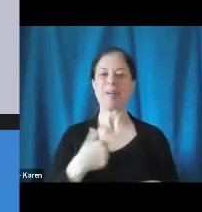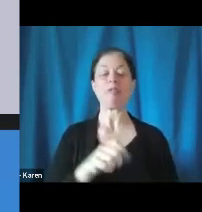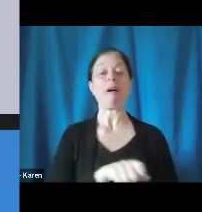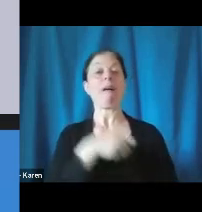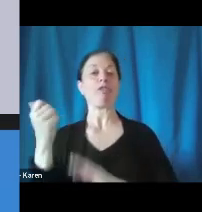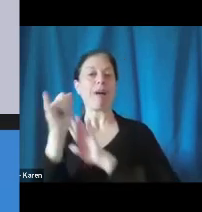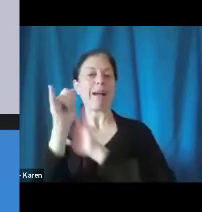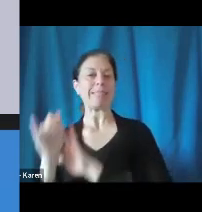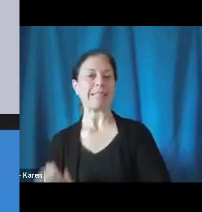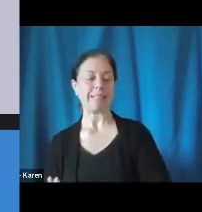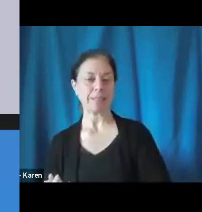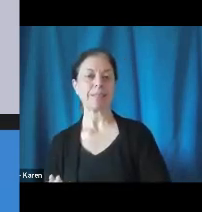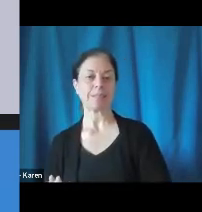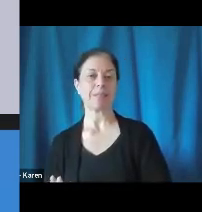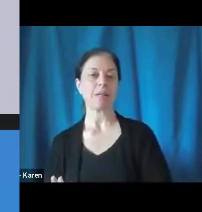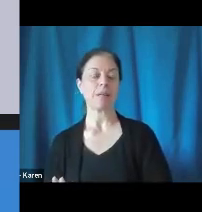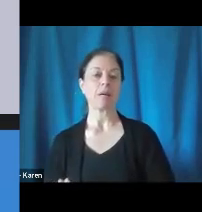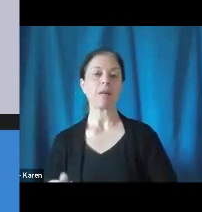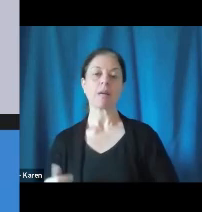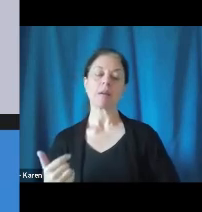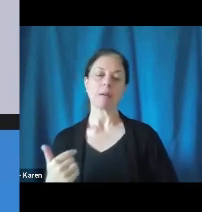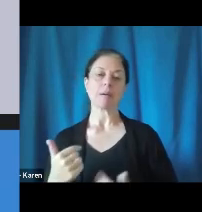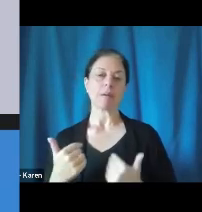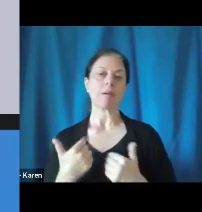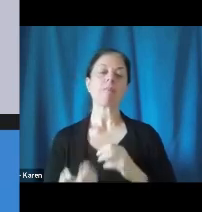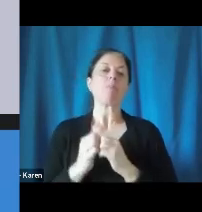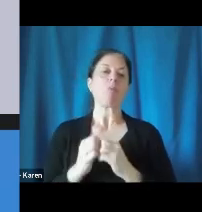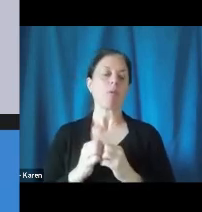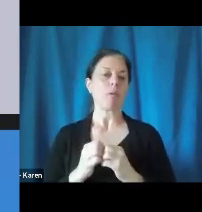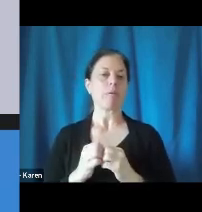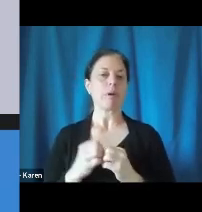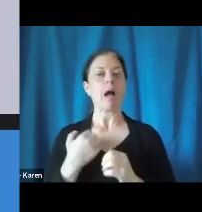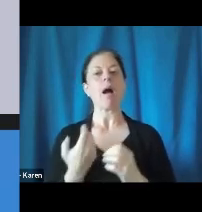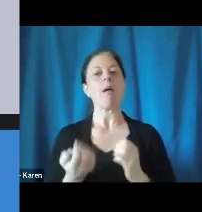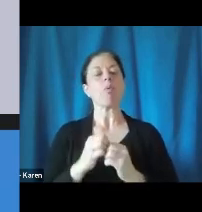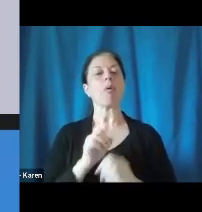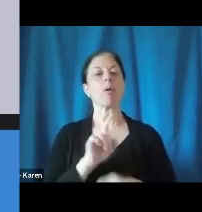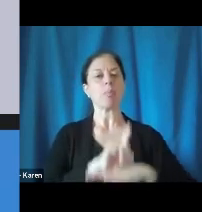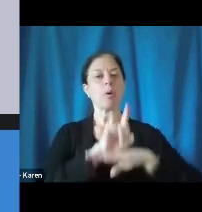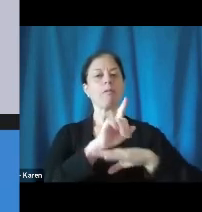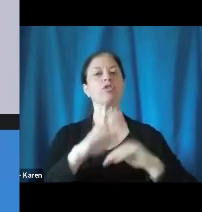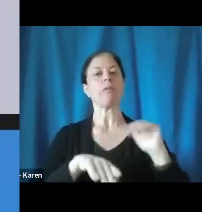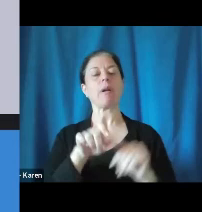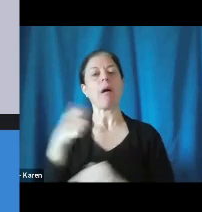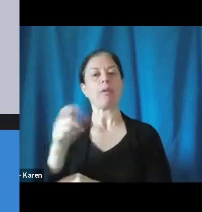how I am not the voice of community, and I certainly have other identities that have me experience more privilege than